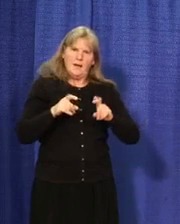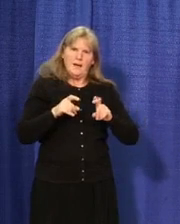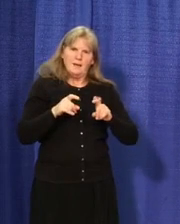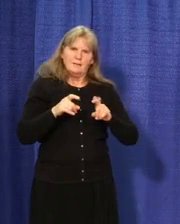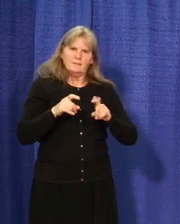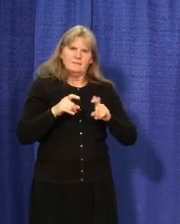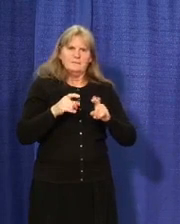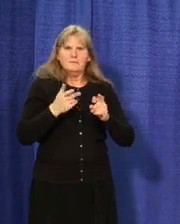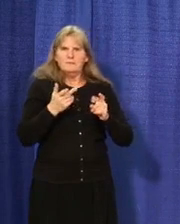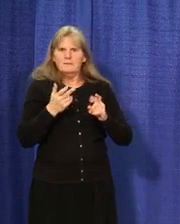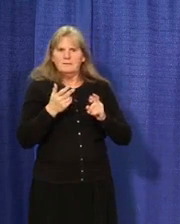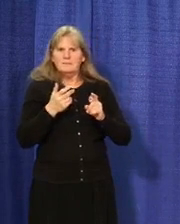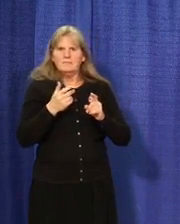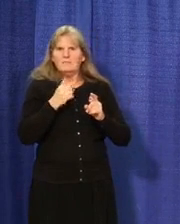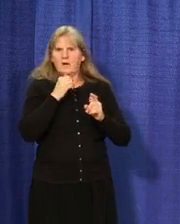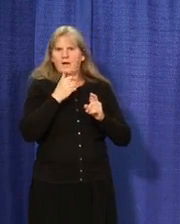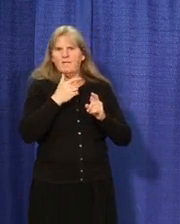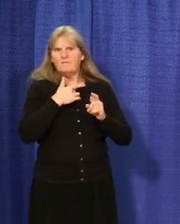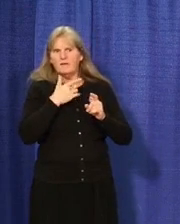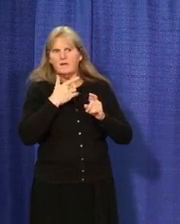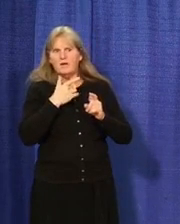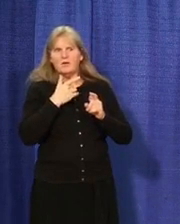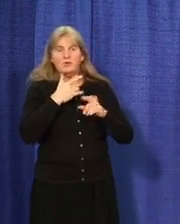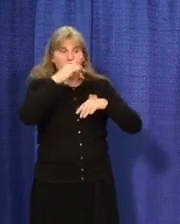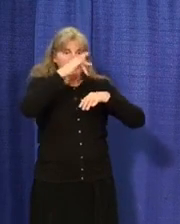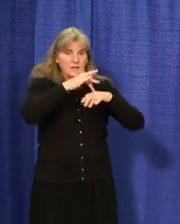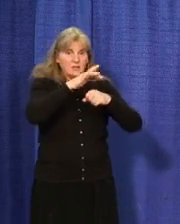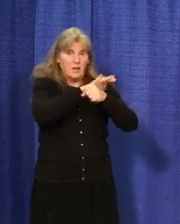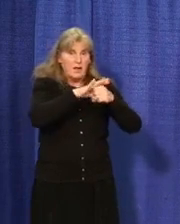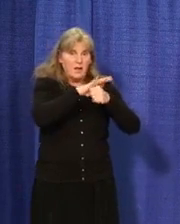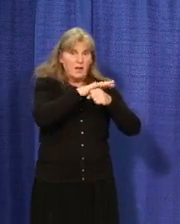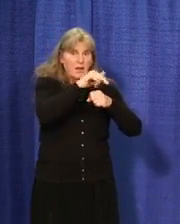about if you were there, regardless of that, anyone with